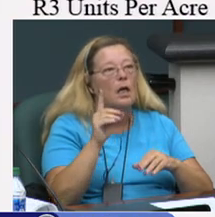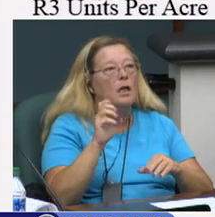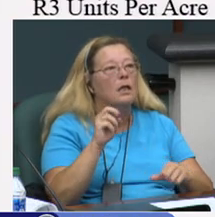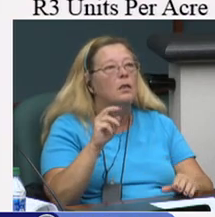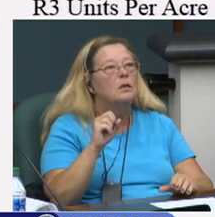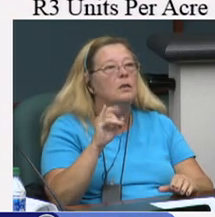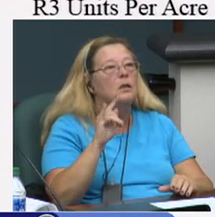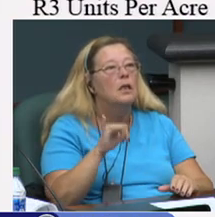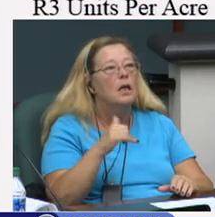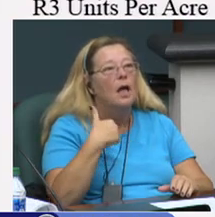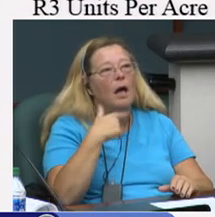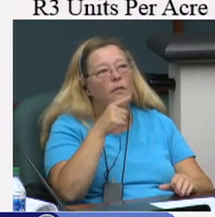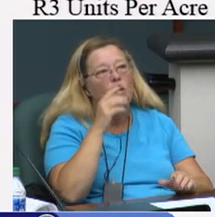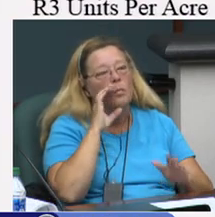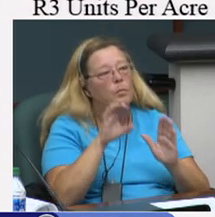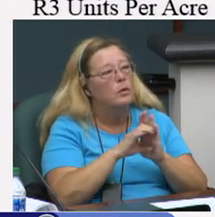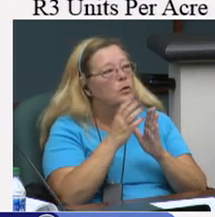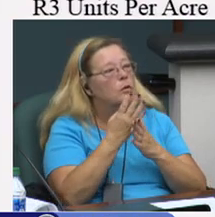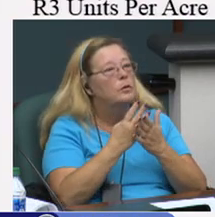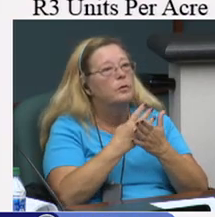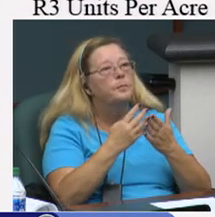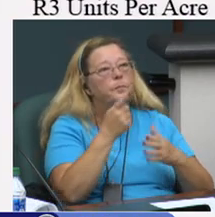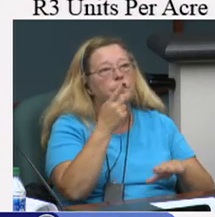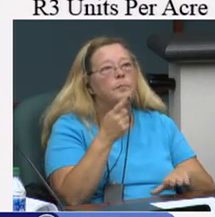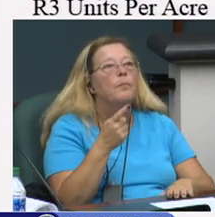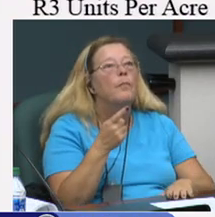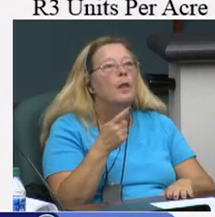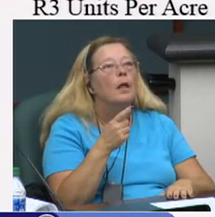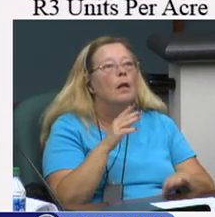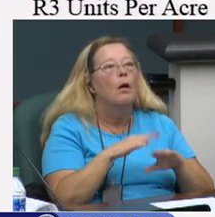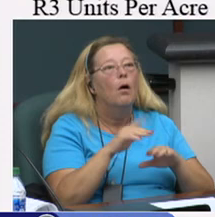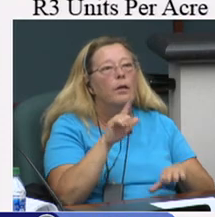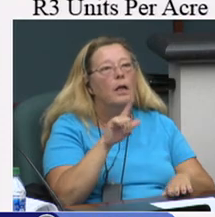graphics here to show you the first one on the left is of the whole city's